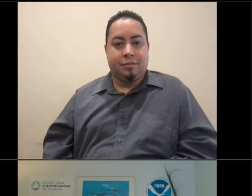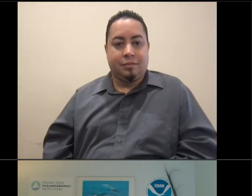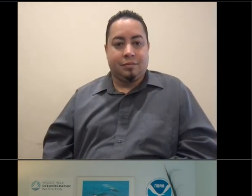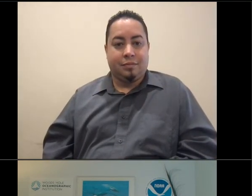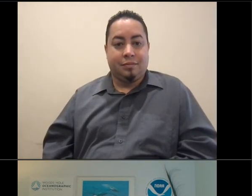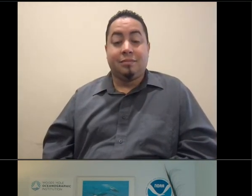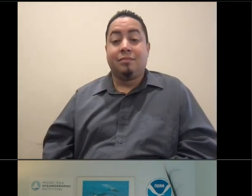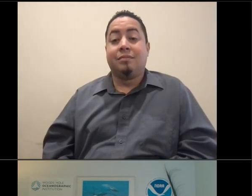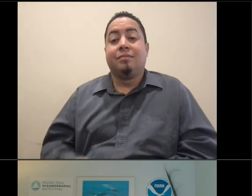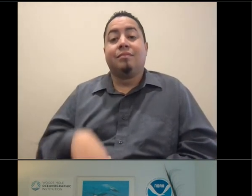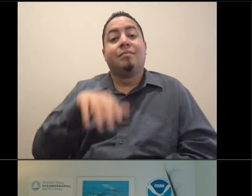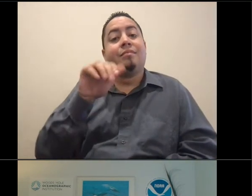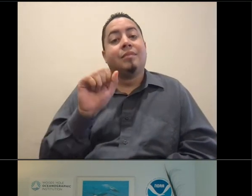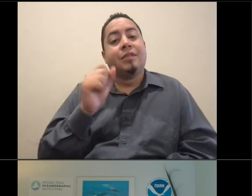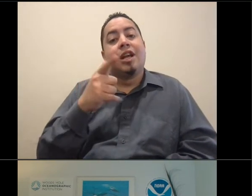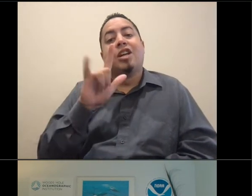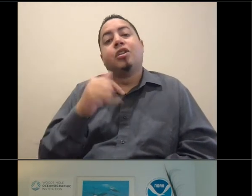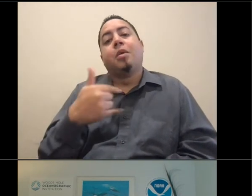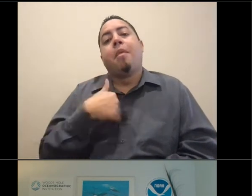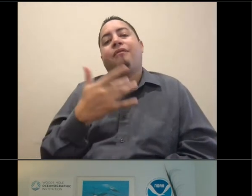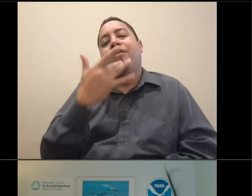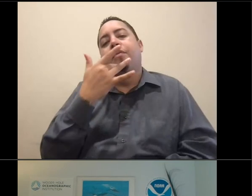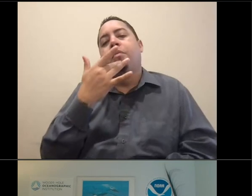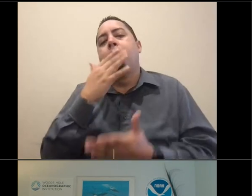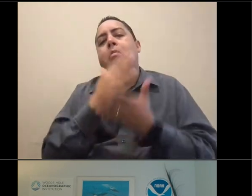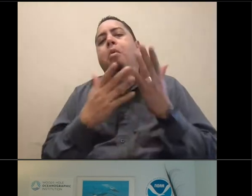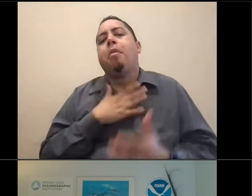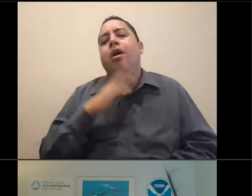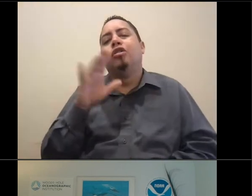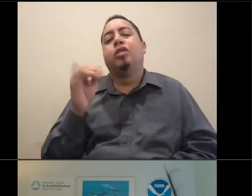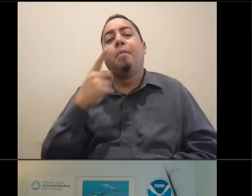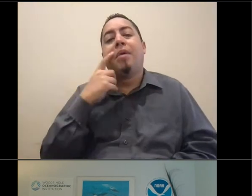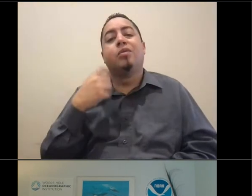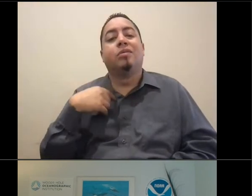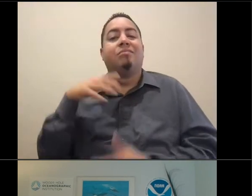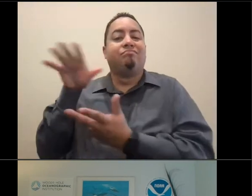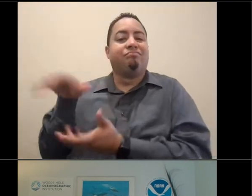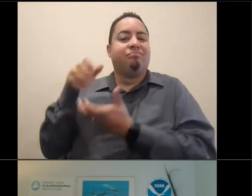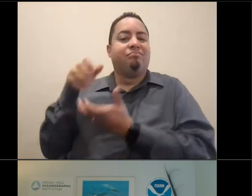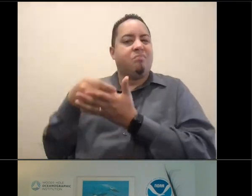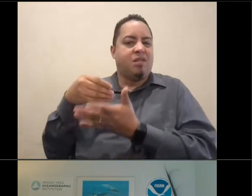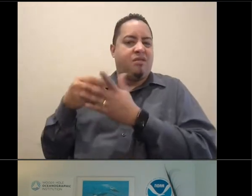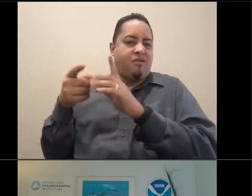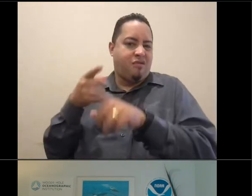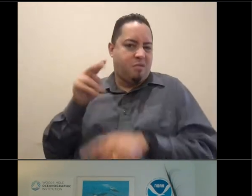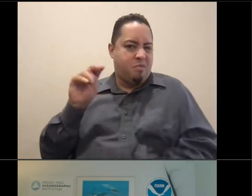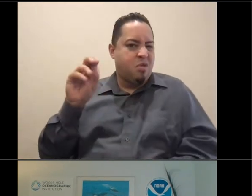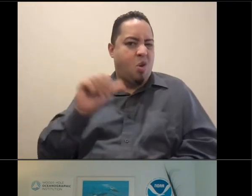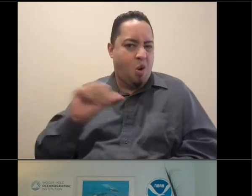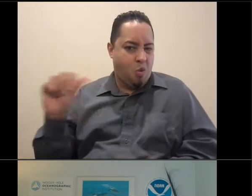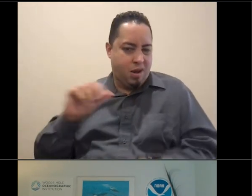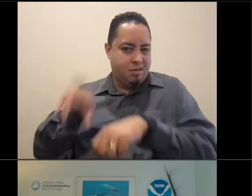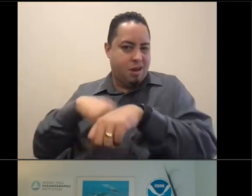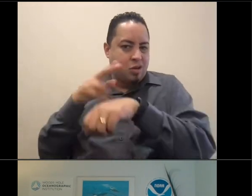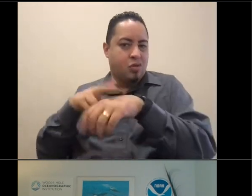Great, and I'll say, I think my favorite part of my job, because we are funded through NOAA, the National Oceanic and Atmospheric Administration, the work that Caroline and I do